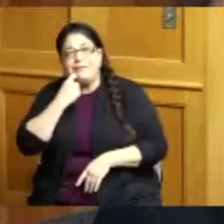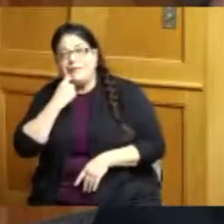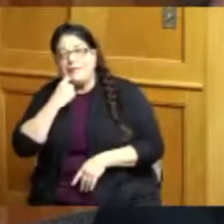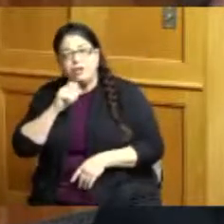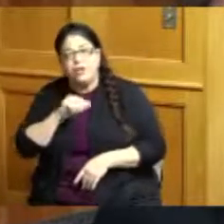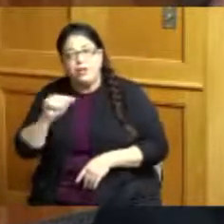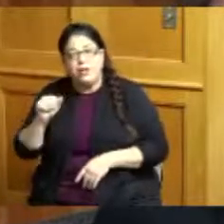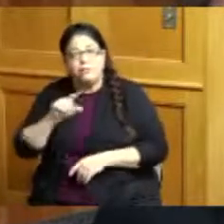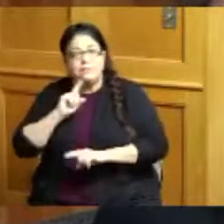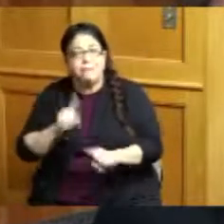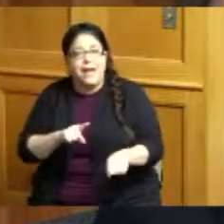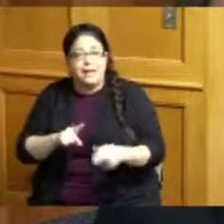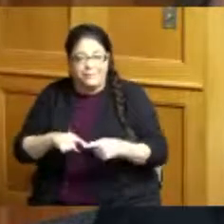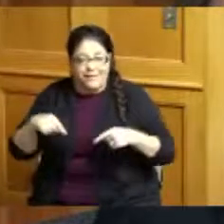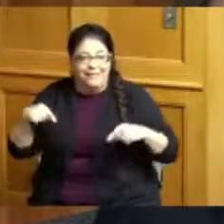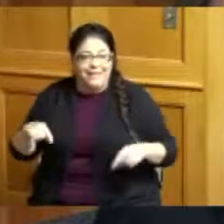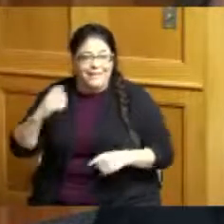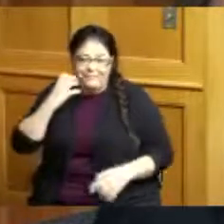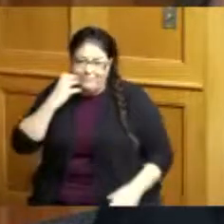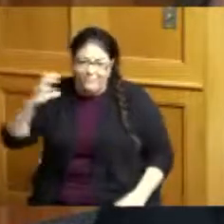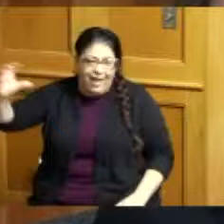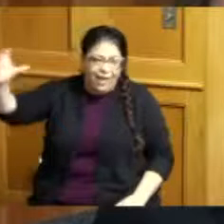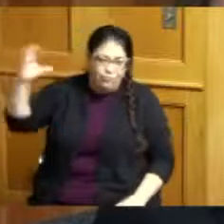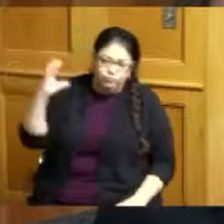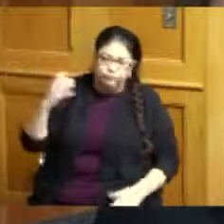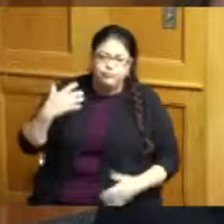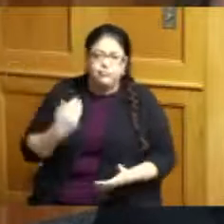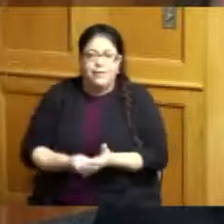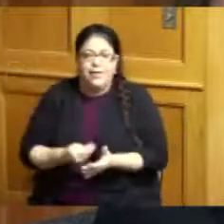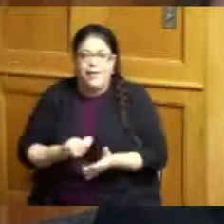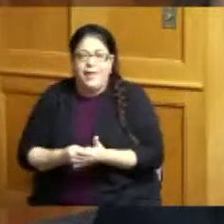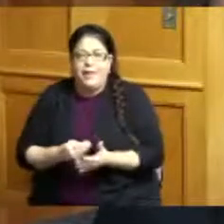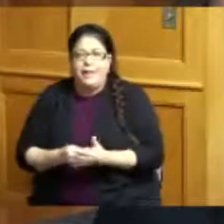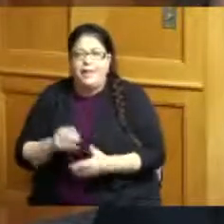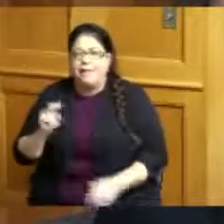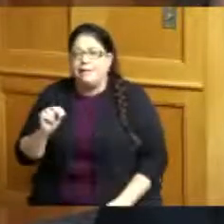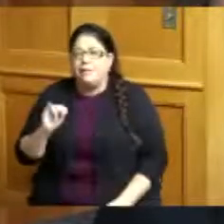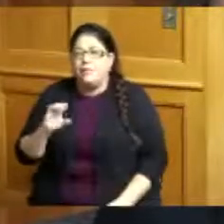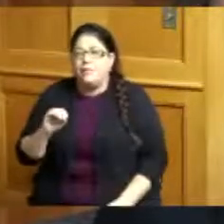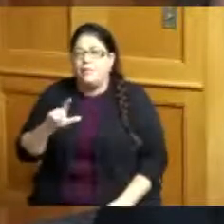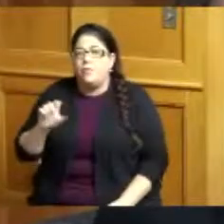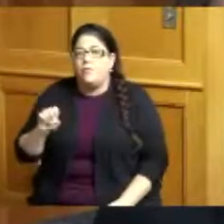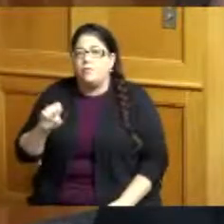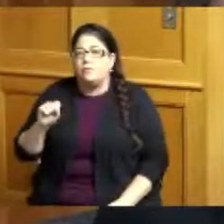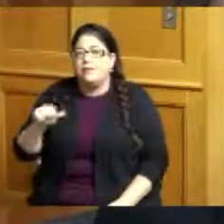I think very notable because of the size of the grants and Nicole Sanders the Judge being part